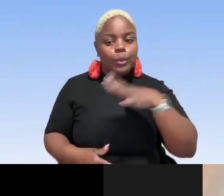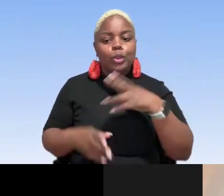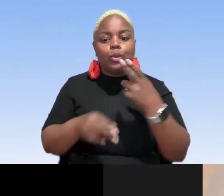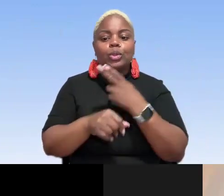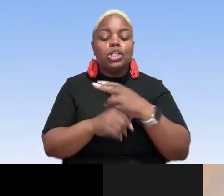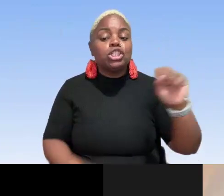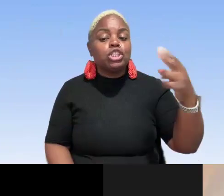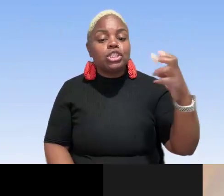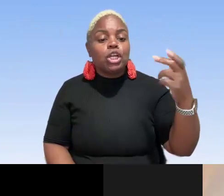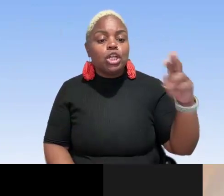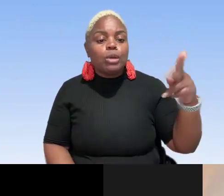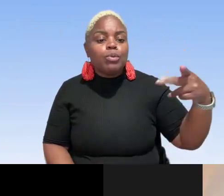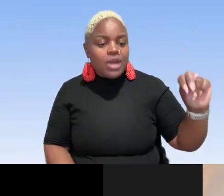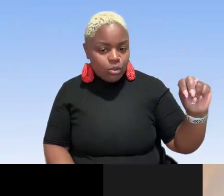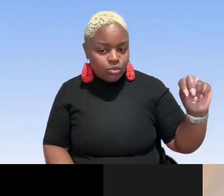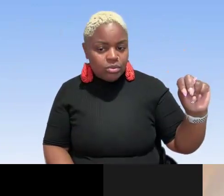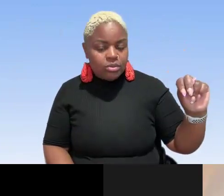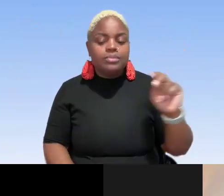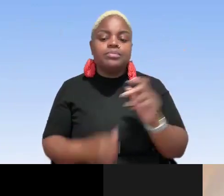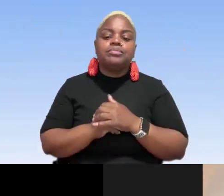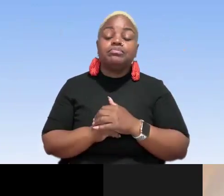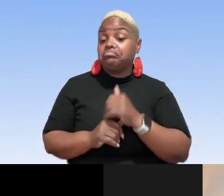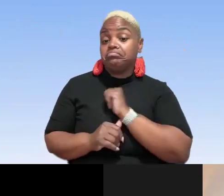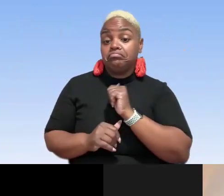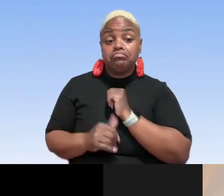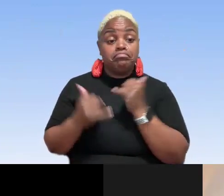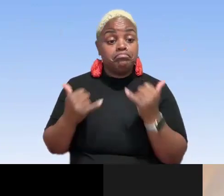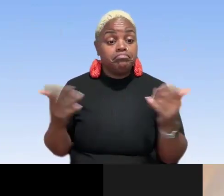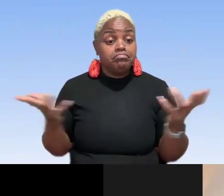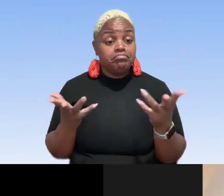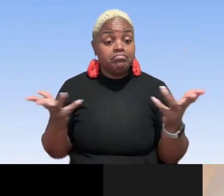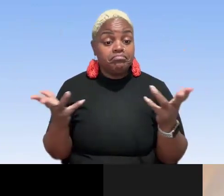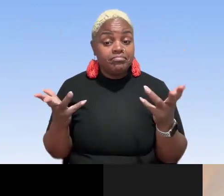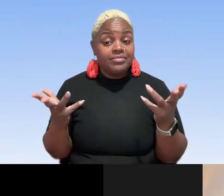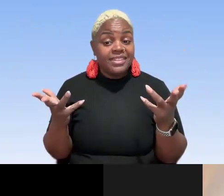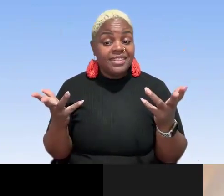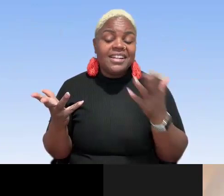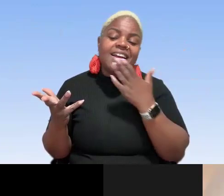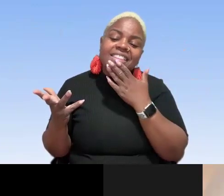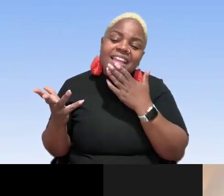Um, I am right now, and thank you for, uh, Britt, for modeling the, the visual description